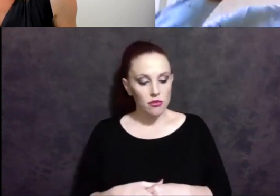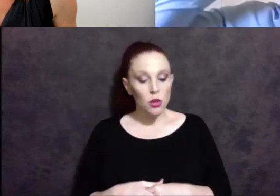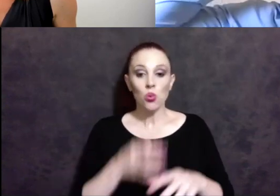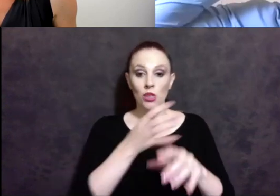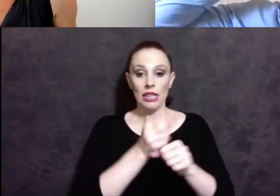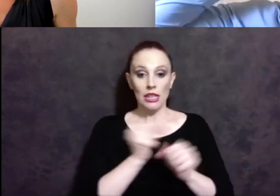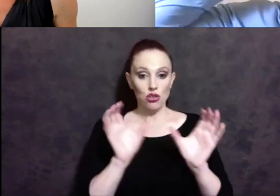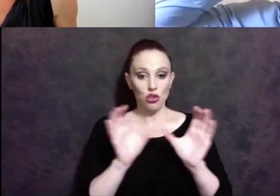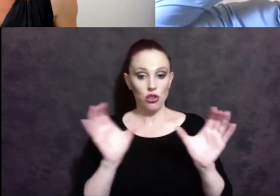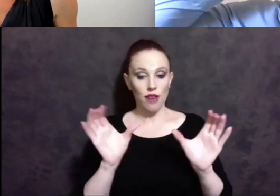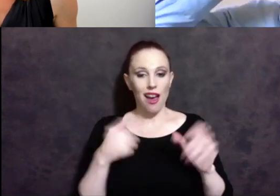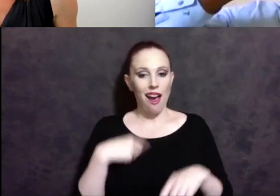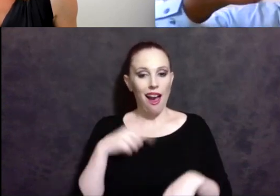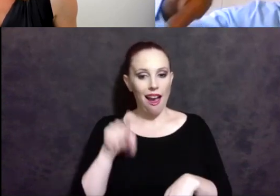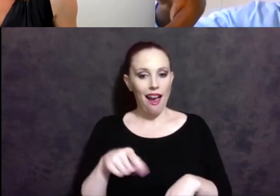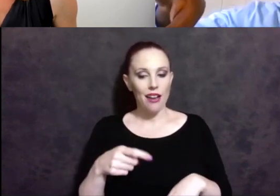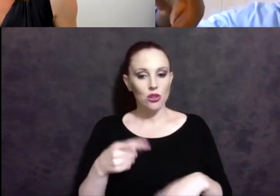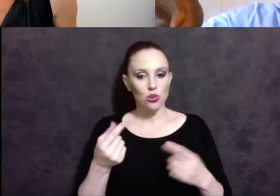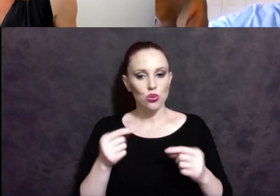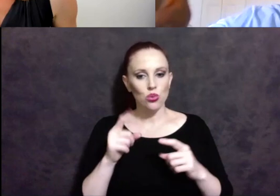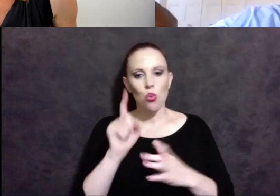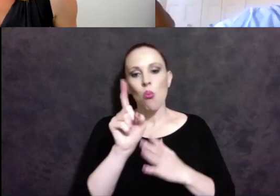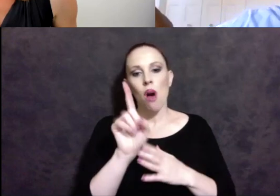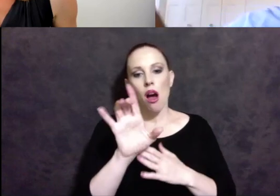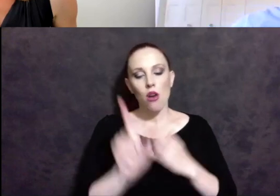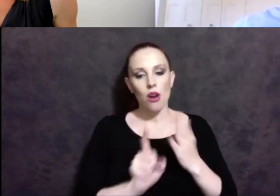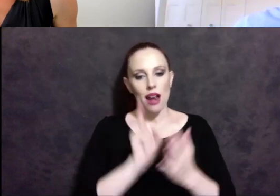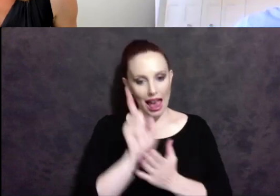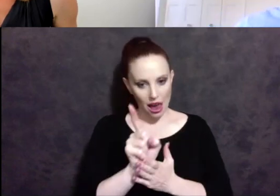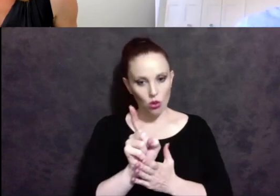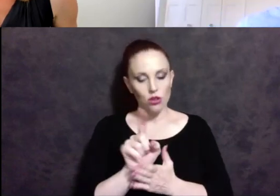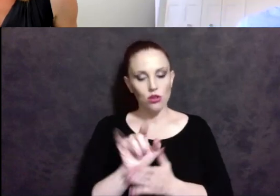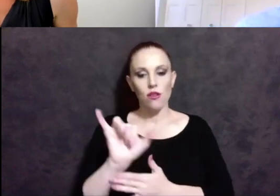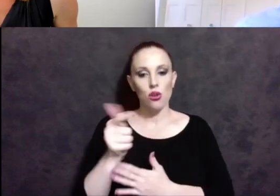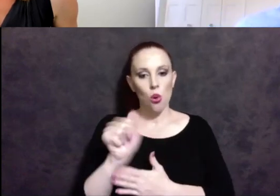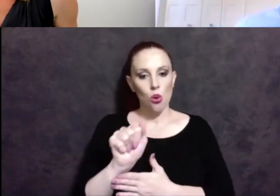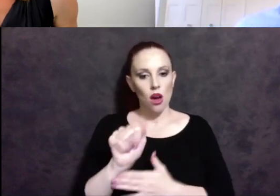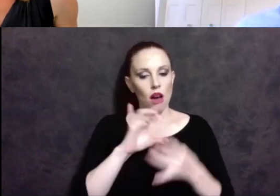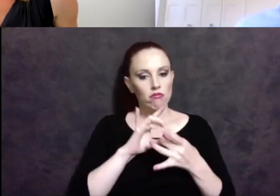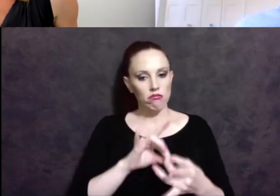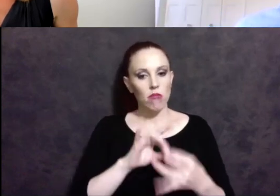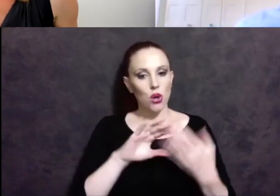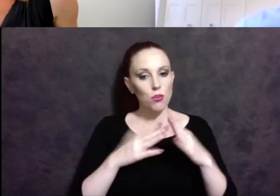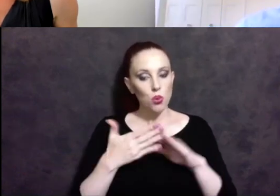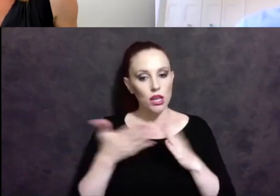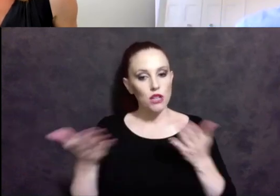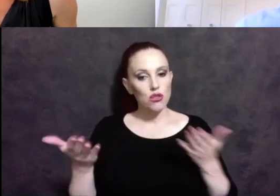had to do a 100 hours of yoga related community service work so I volunteered to work with